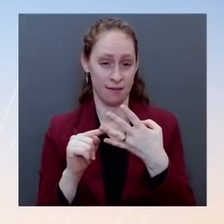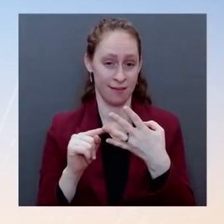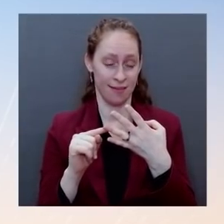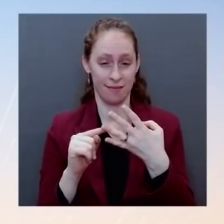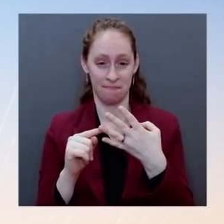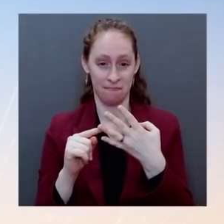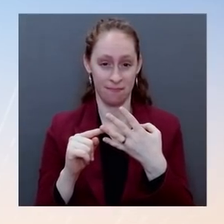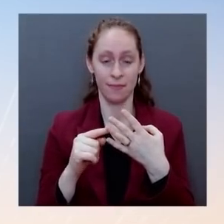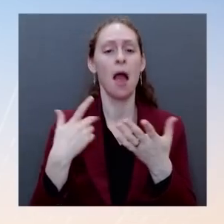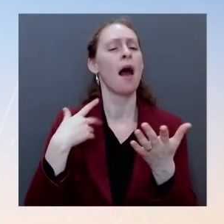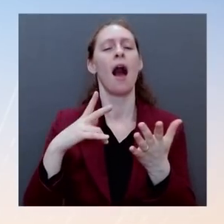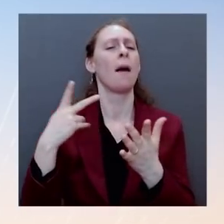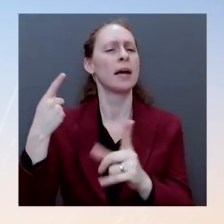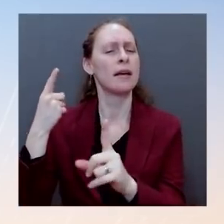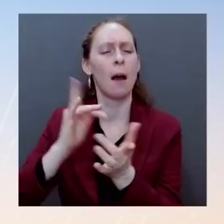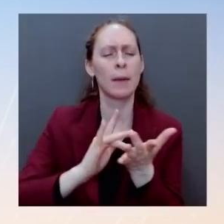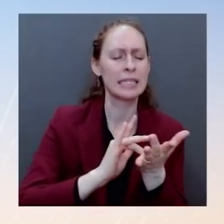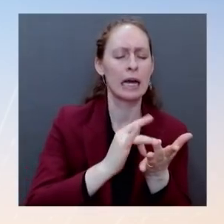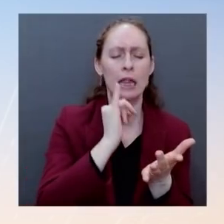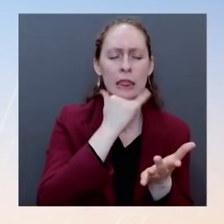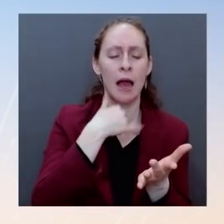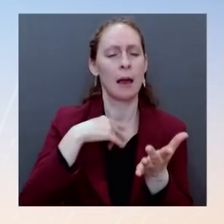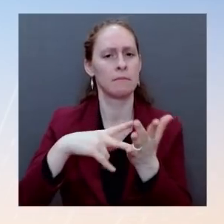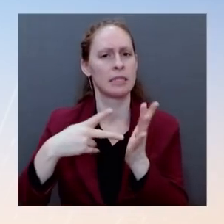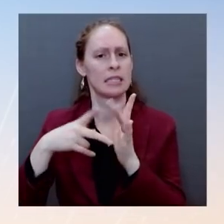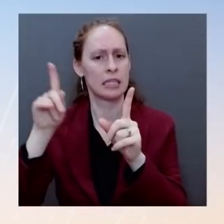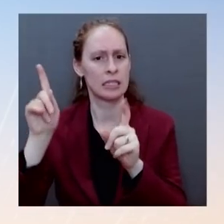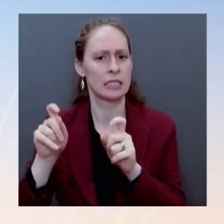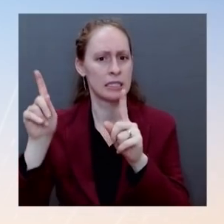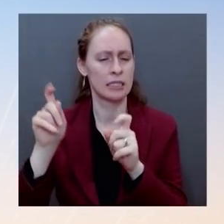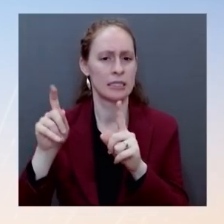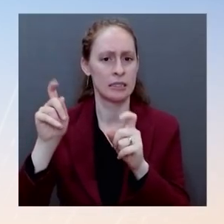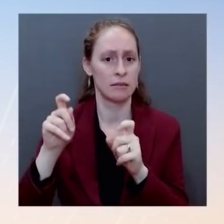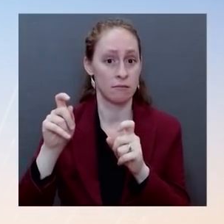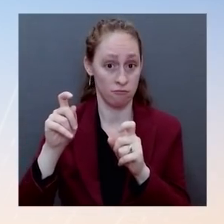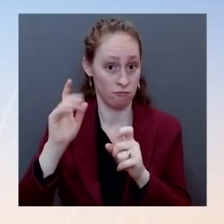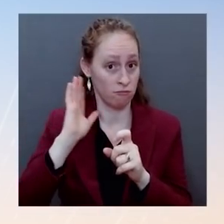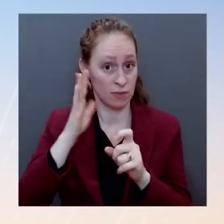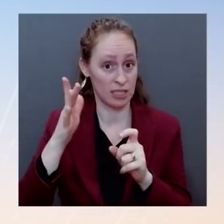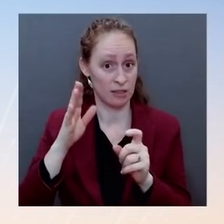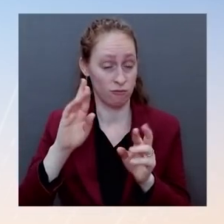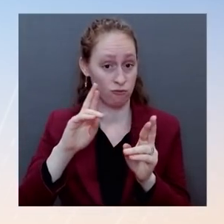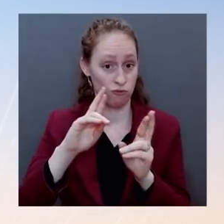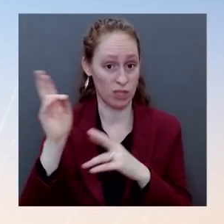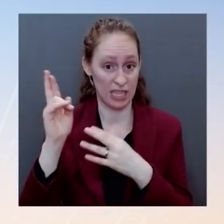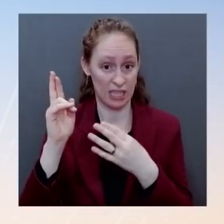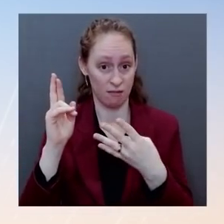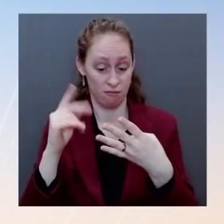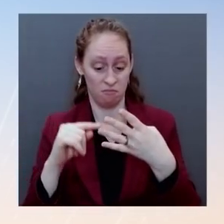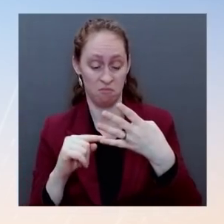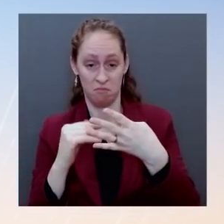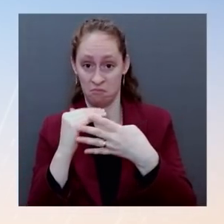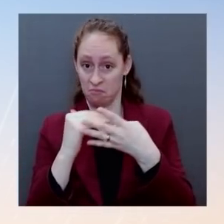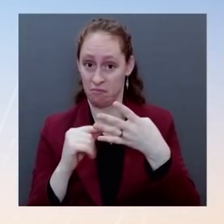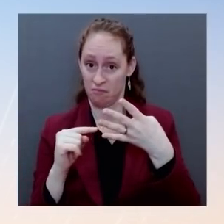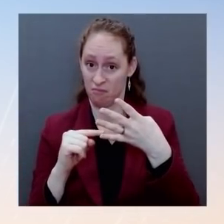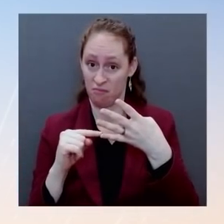by the end of this month? Ms. Psaki: Well, that's why we said at the time that we would begin to get these tests and they would begin to go out